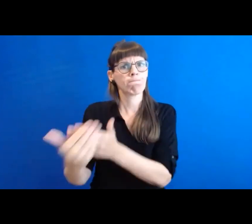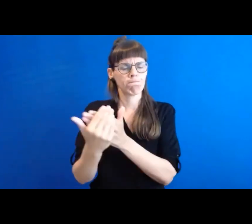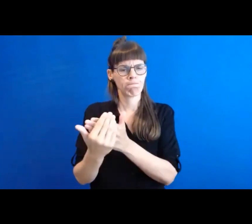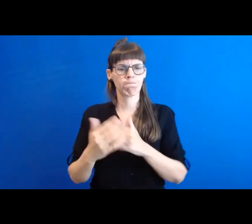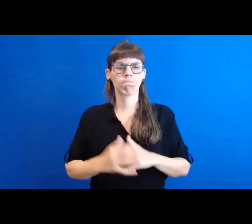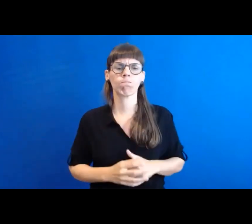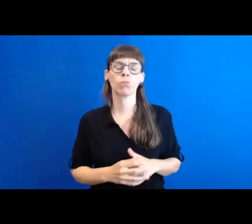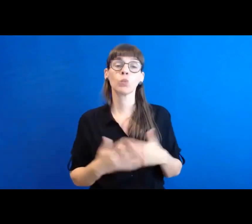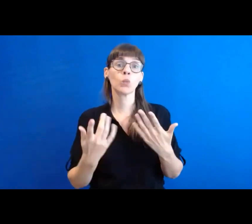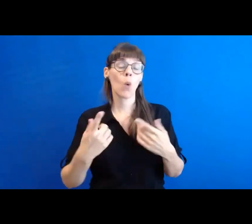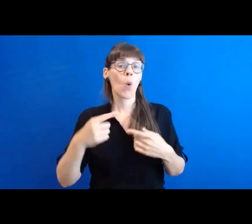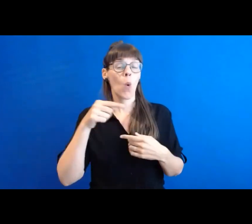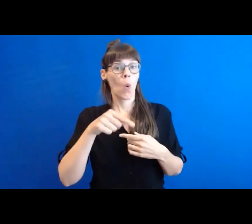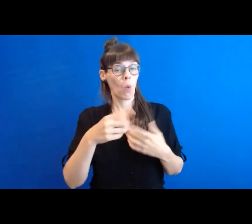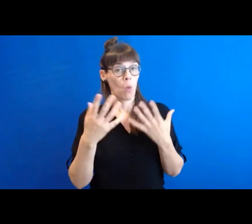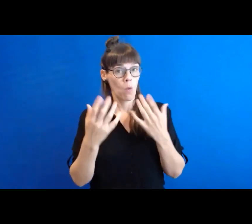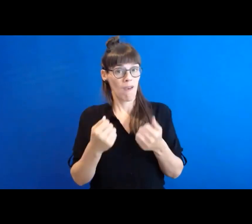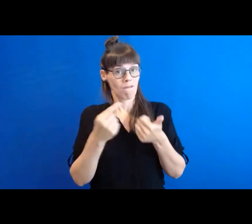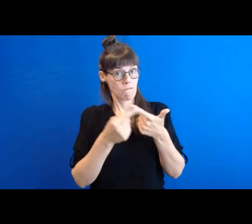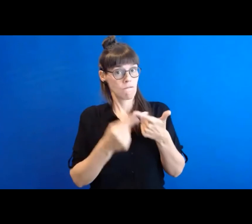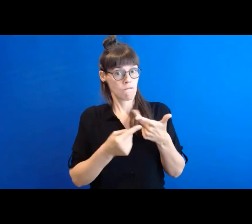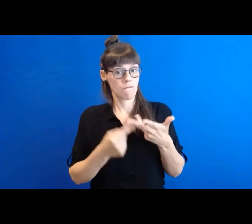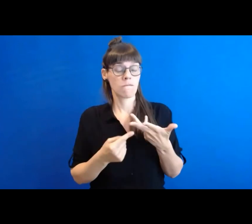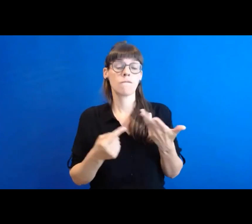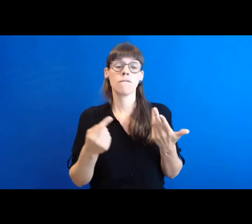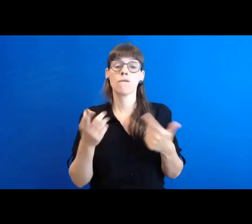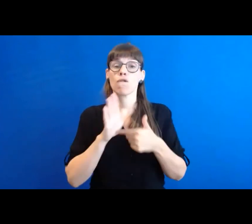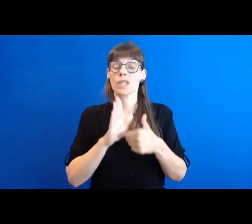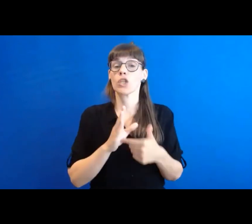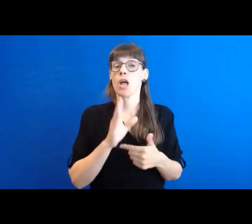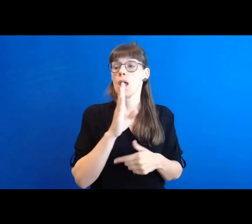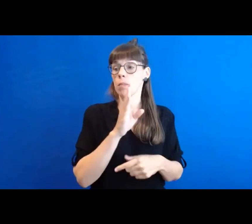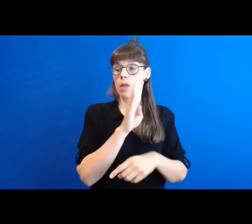of the specific protection messages for persons with disabilities. We